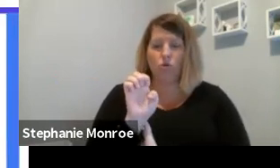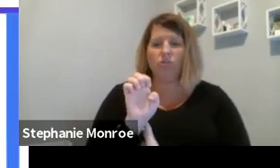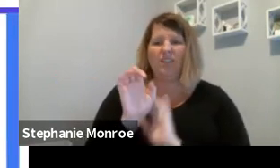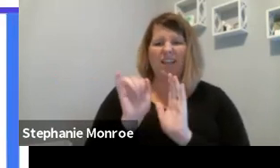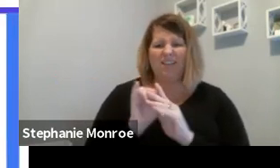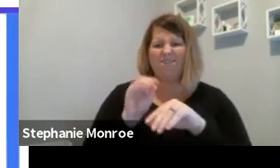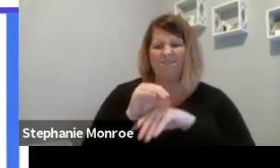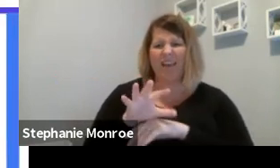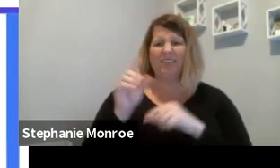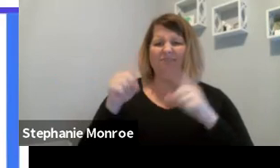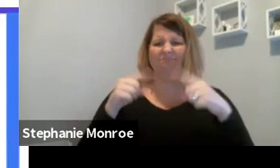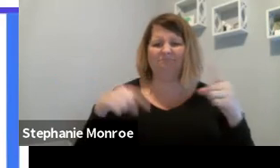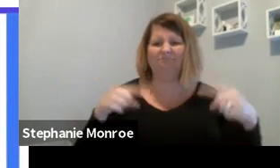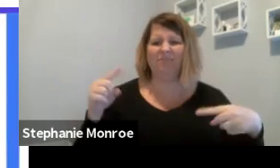depending on a person's nature.